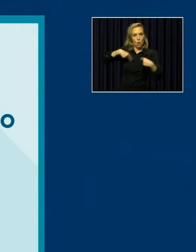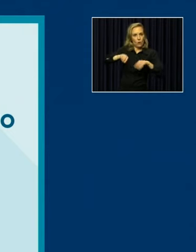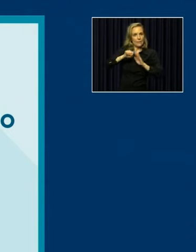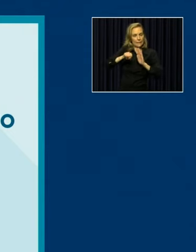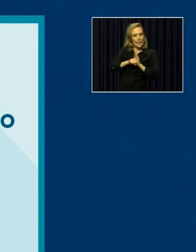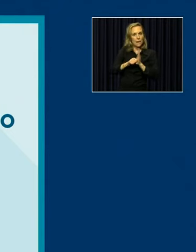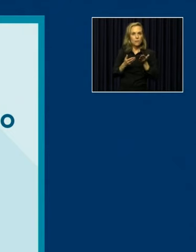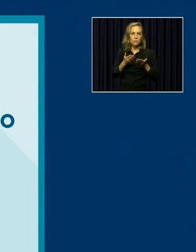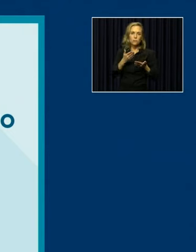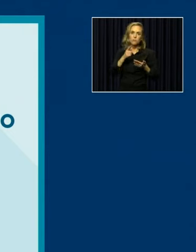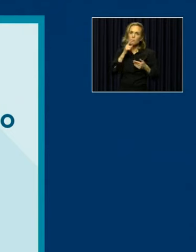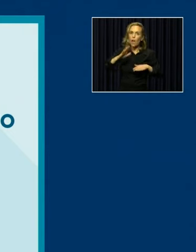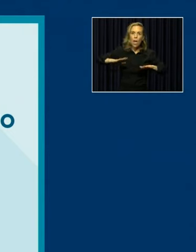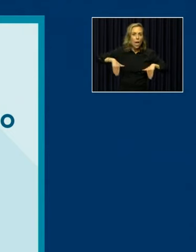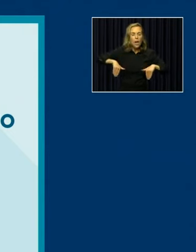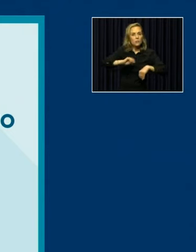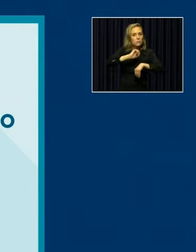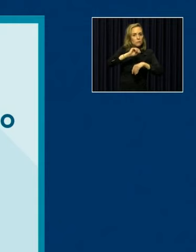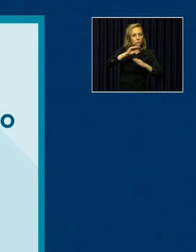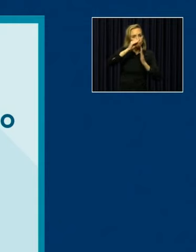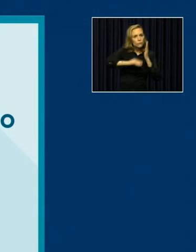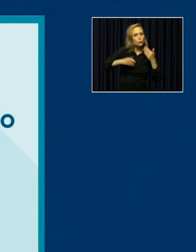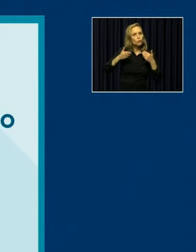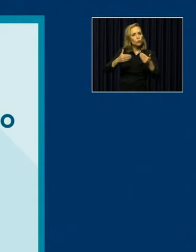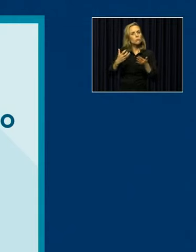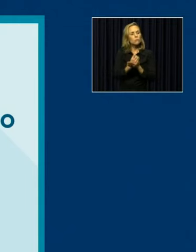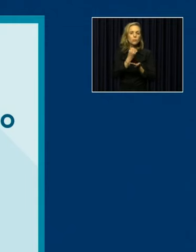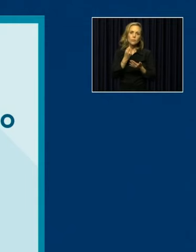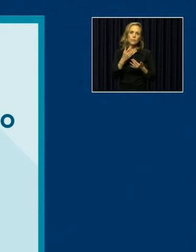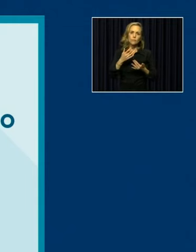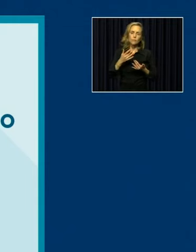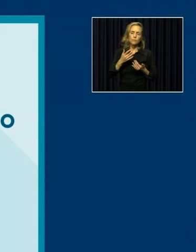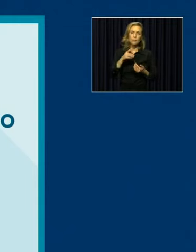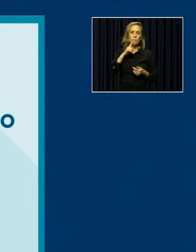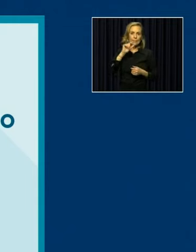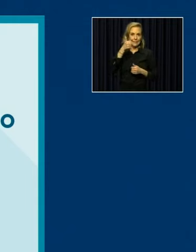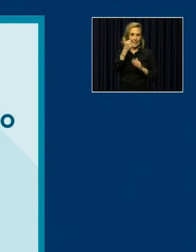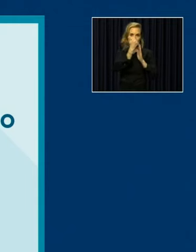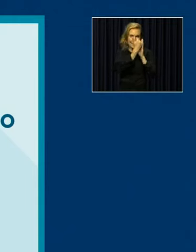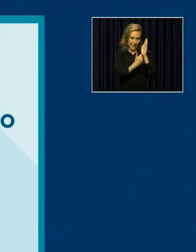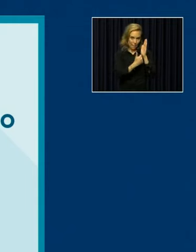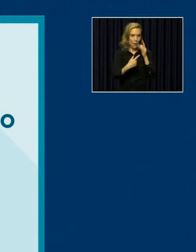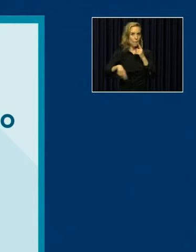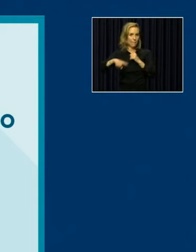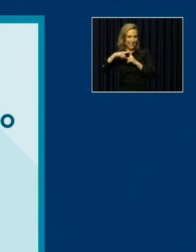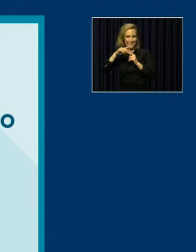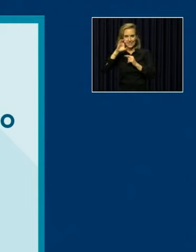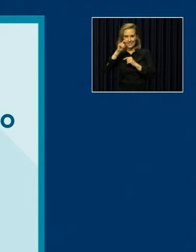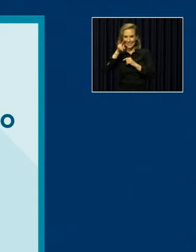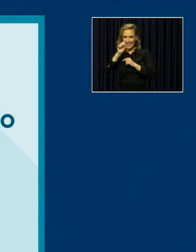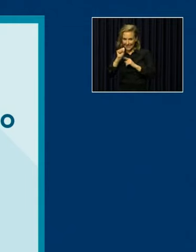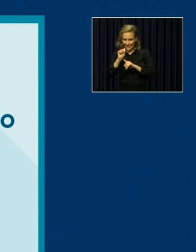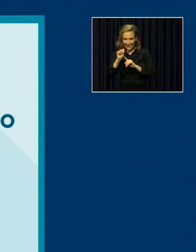THESE ARE AGAIN OUR FRONTLINE HEALTH CARE WORKERS.